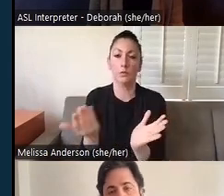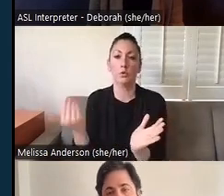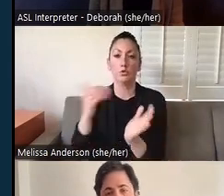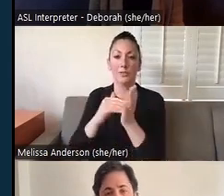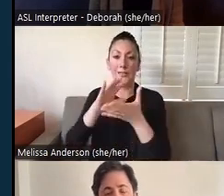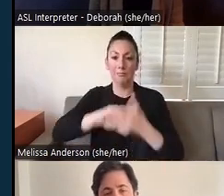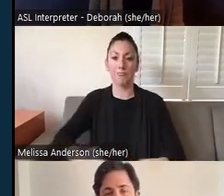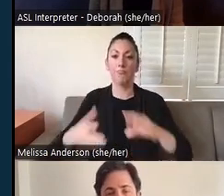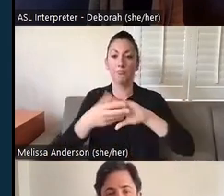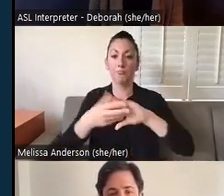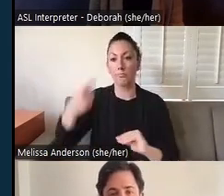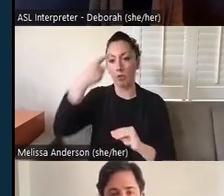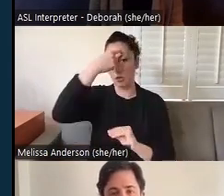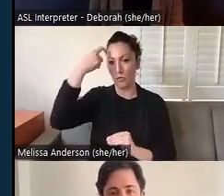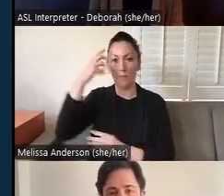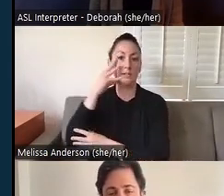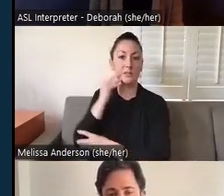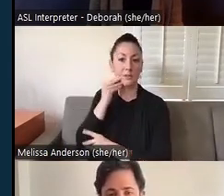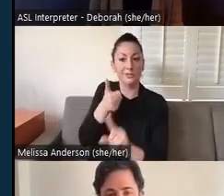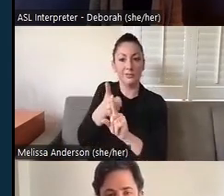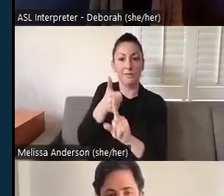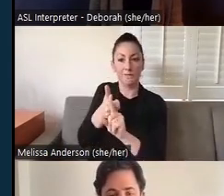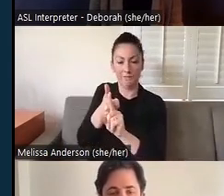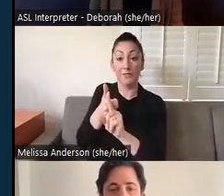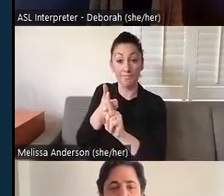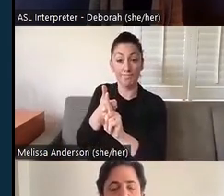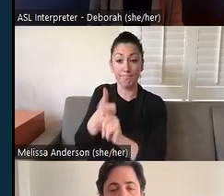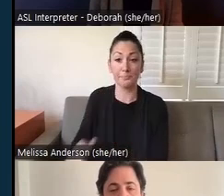With that approach, again, there's no need to retell the narrative of the